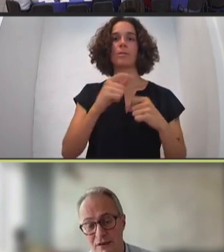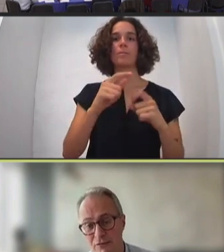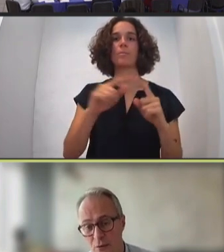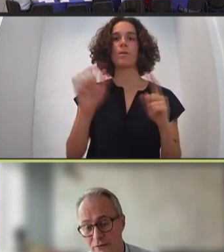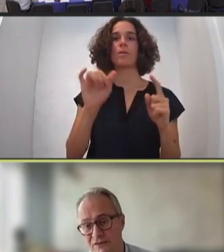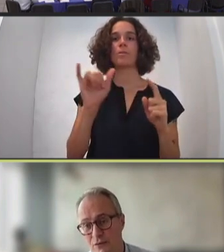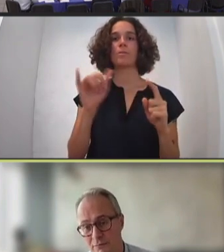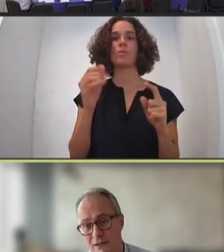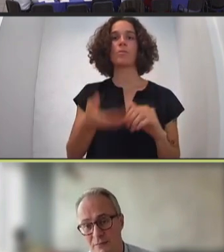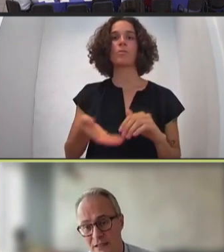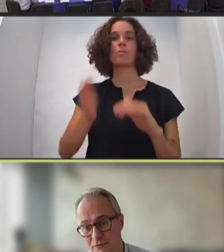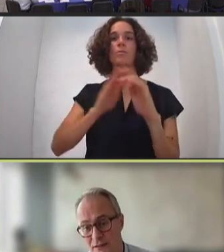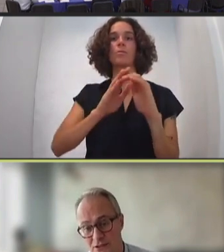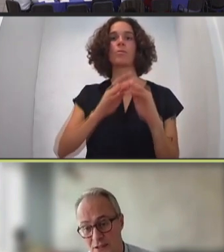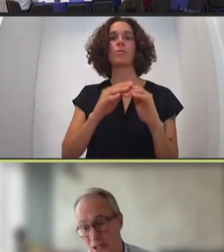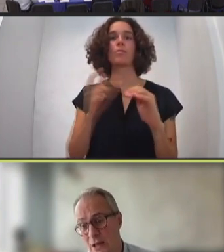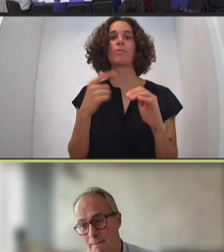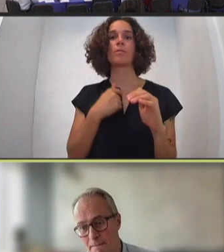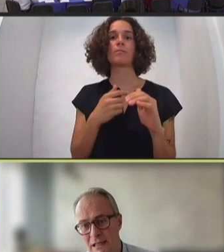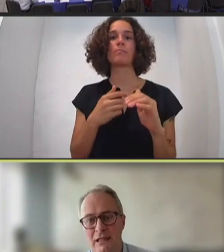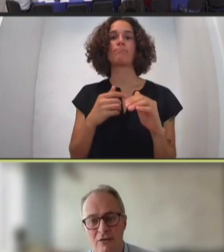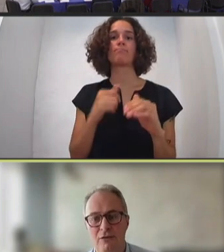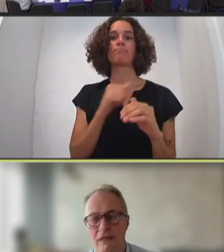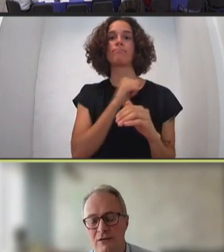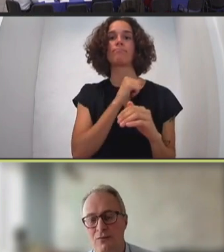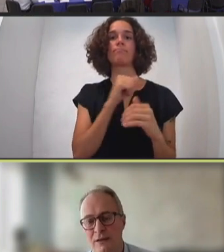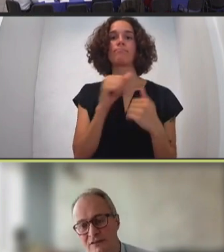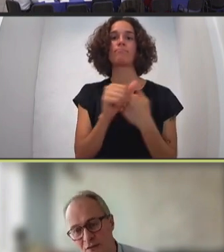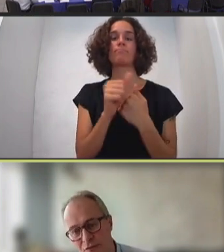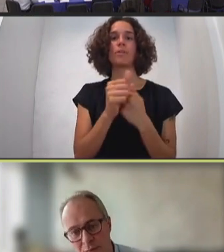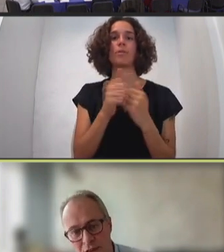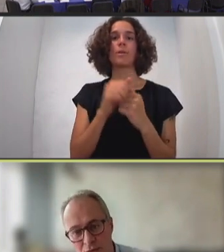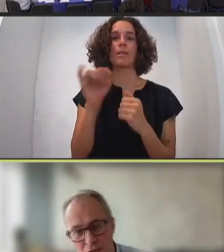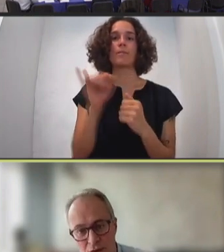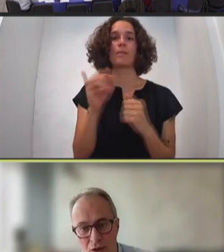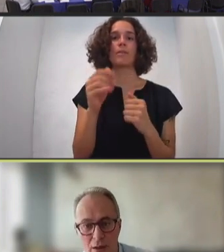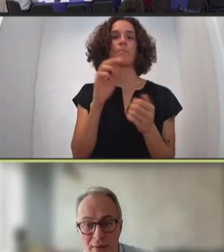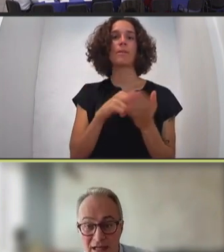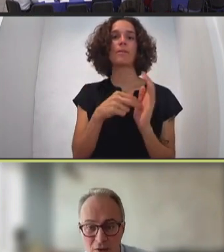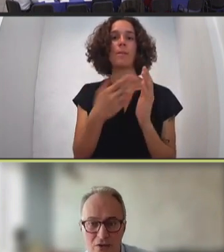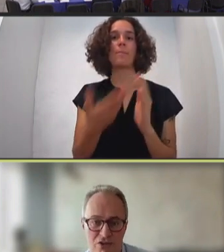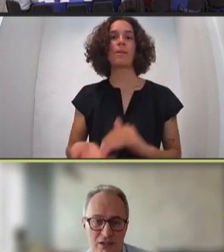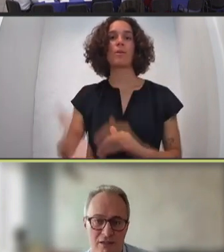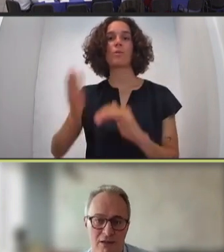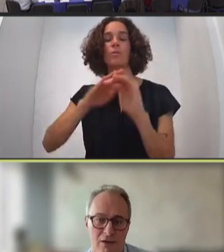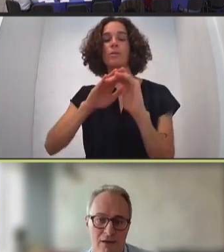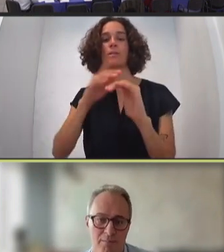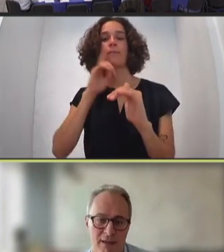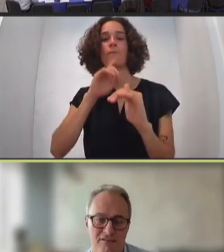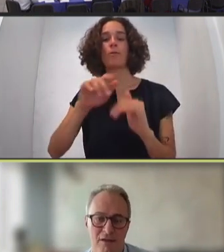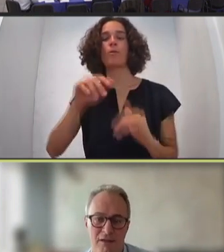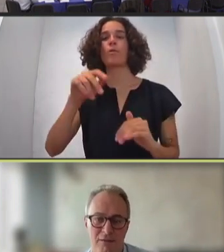of host to Mtb infection, mainly to the increase of immunopathology in the lung. Next slide,